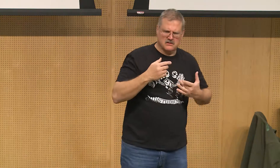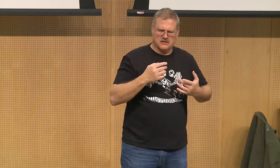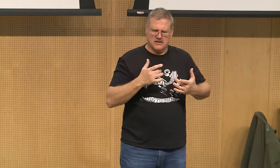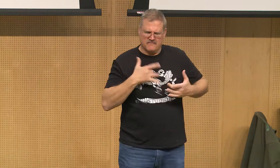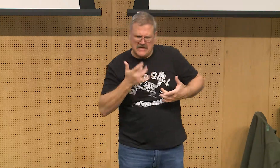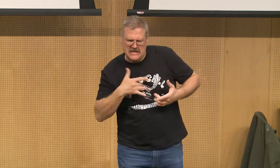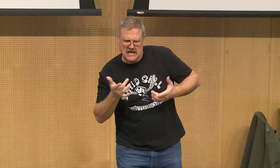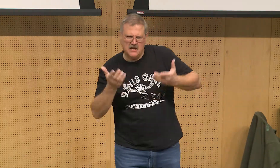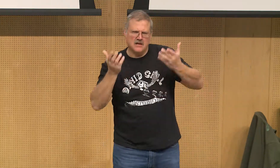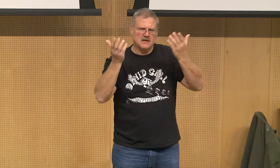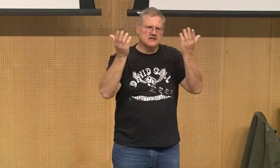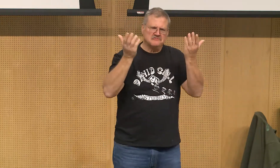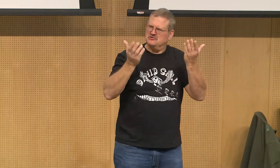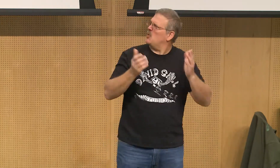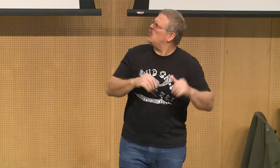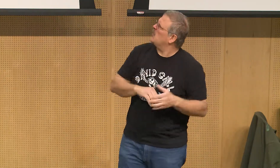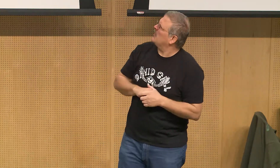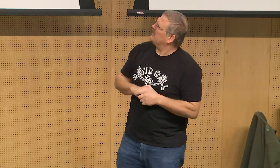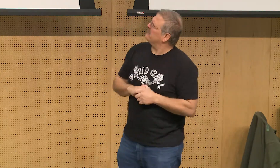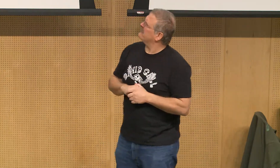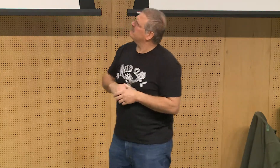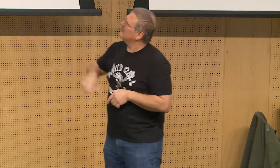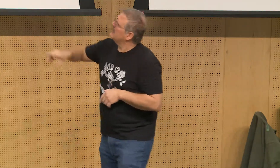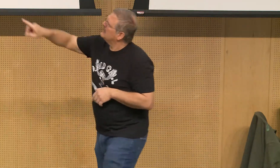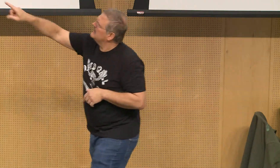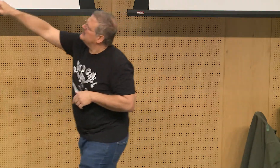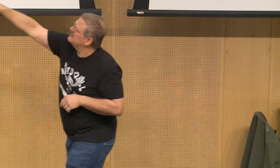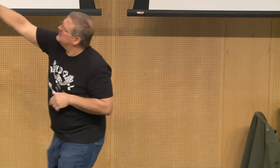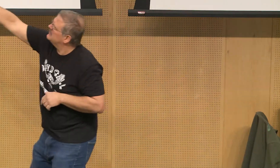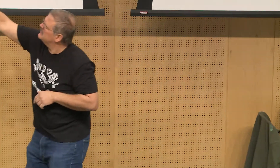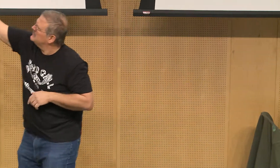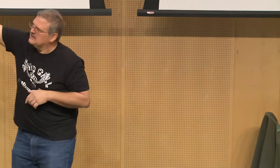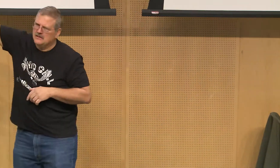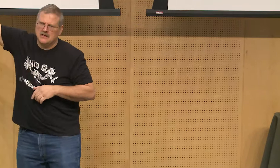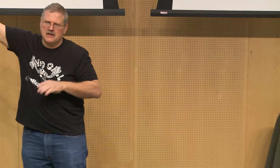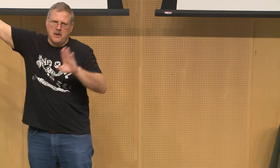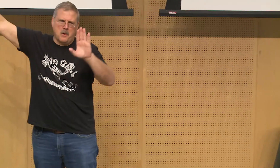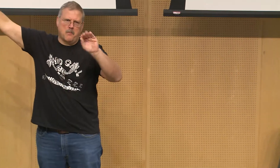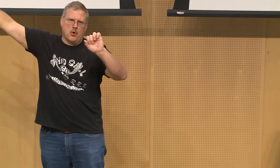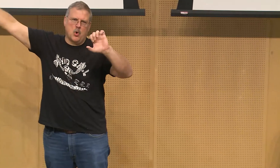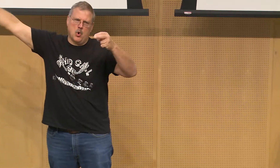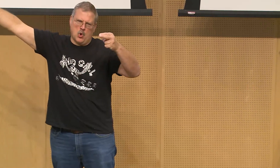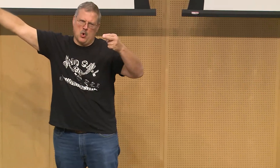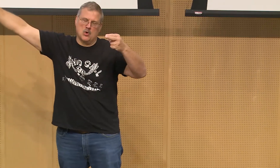Its surrealism is so captivating, you really have to look deep into it.